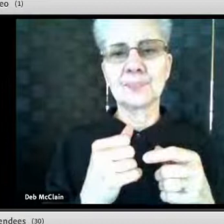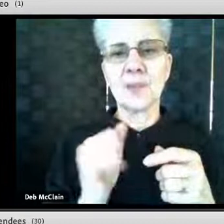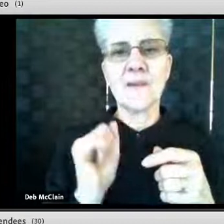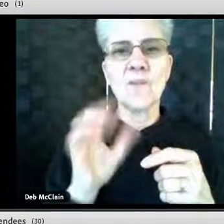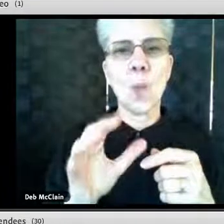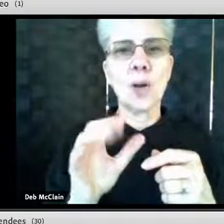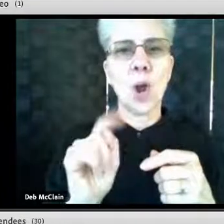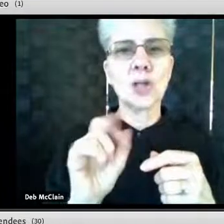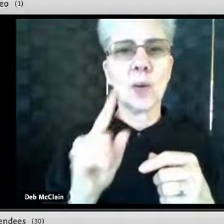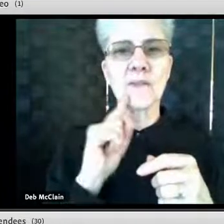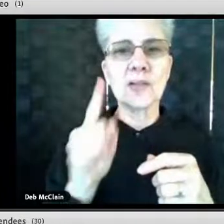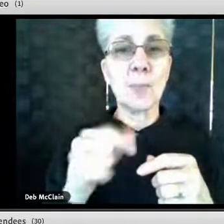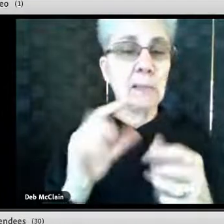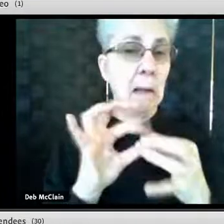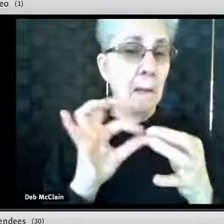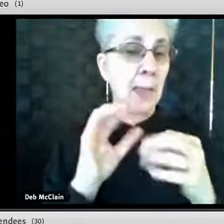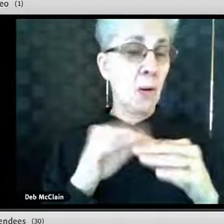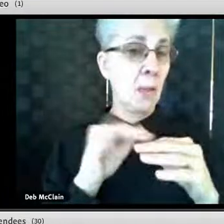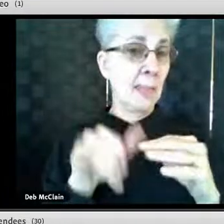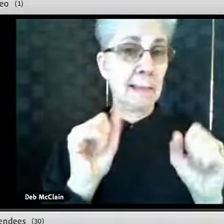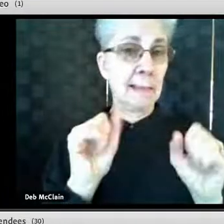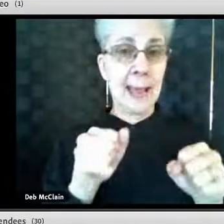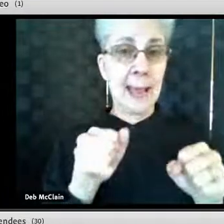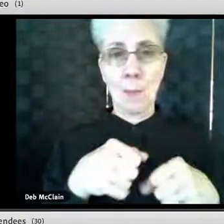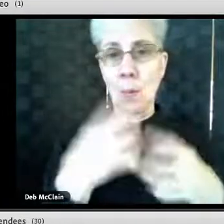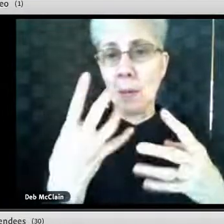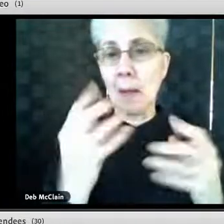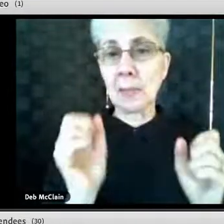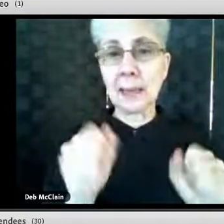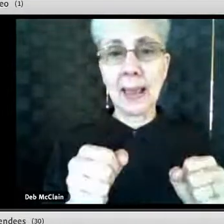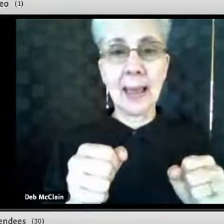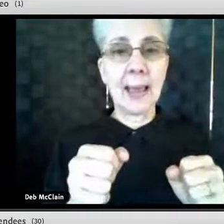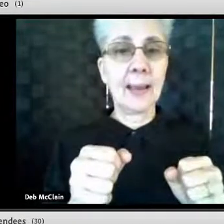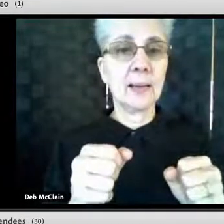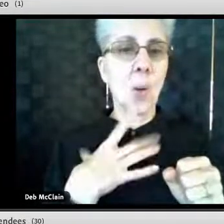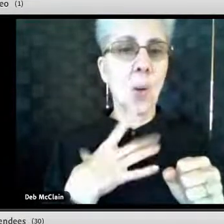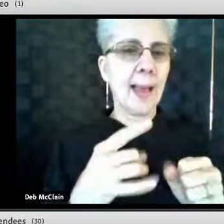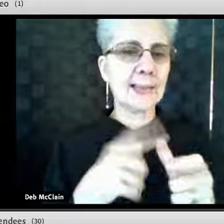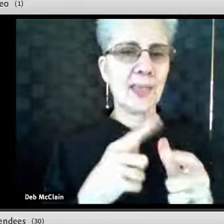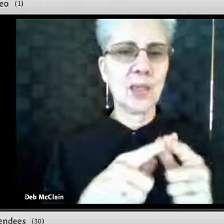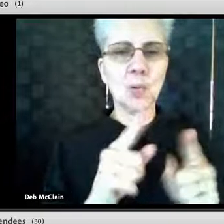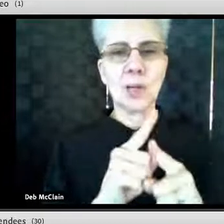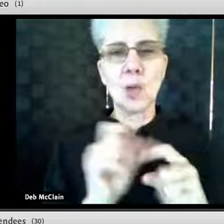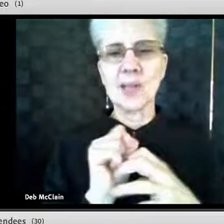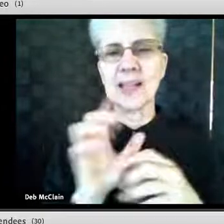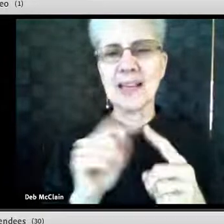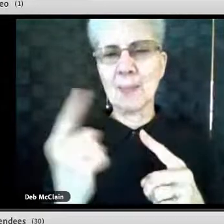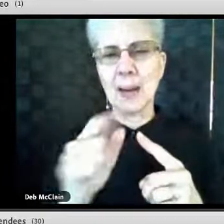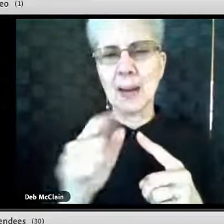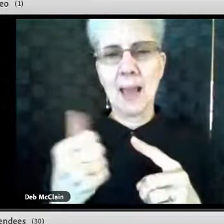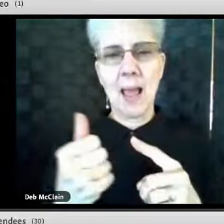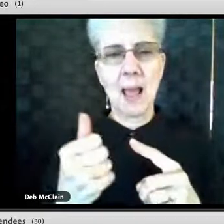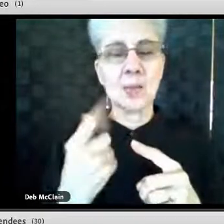on a Twitter post for someone else. You can comment on it or just kind of pull it up, or likes, and then you can also send it to somebody else.